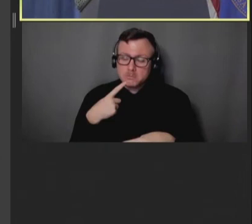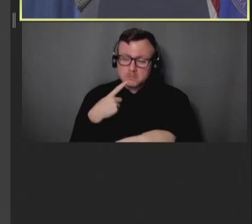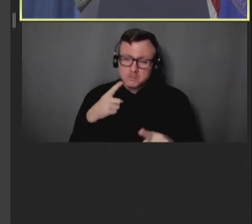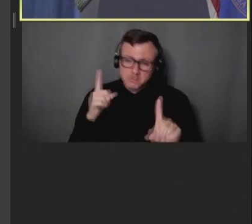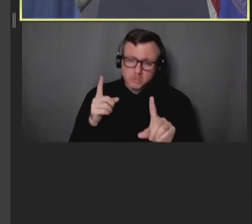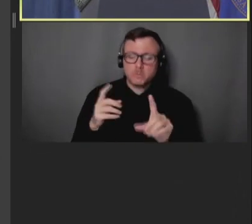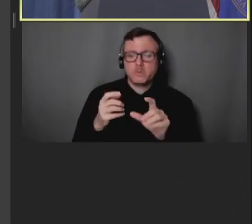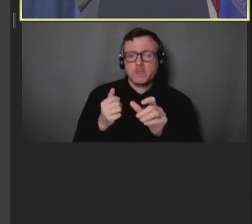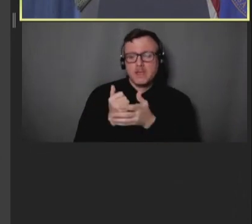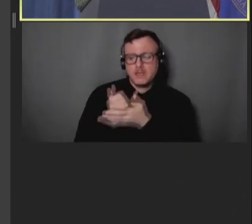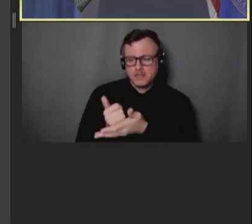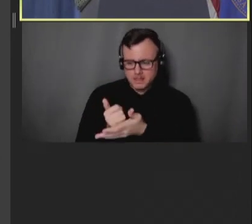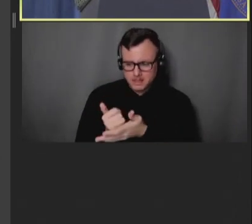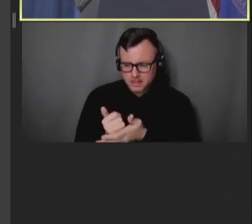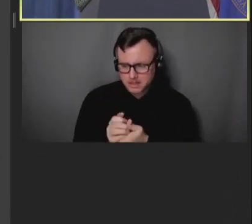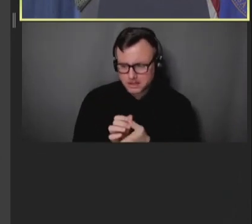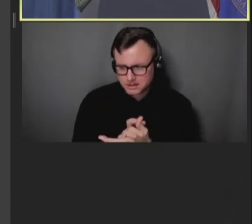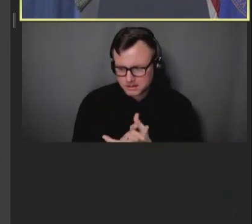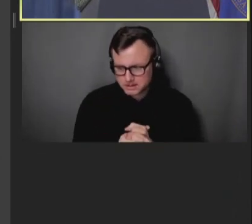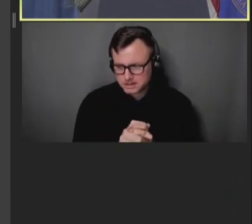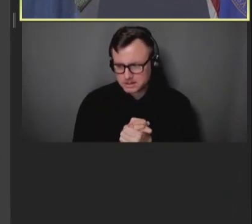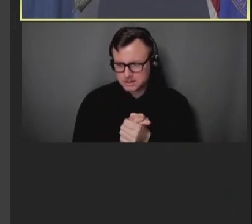It's hard to throw people out of your vaccine site. So we didn't do that.